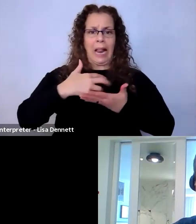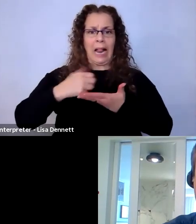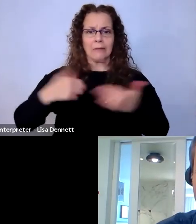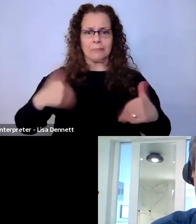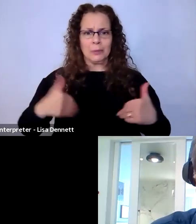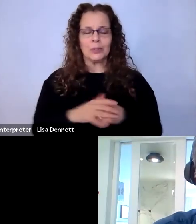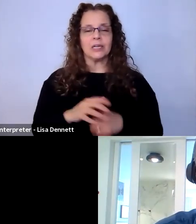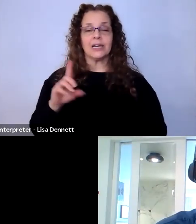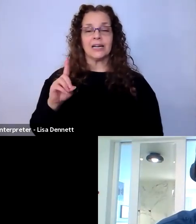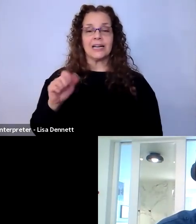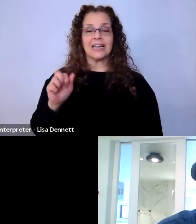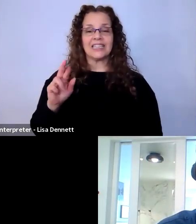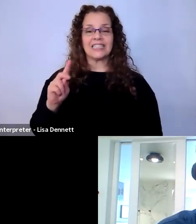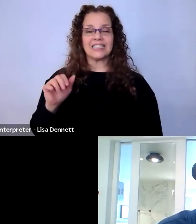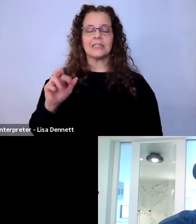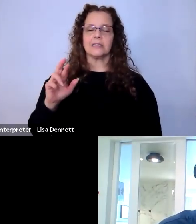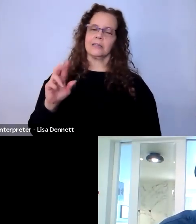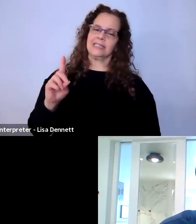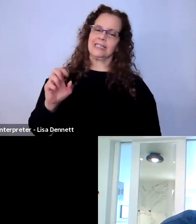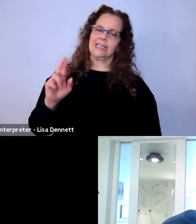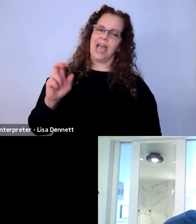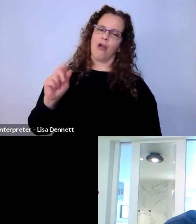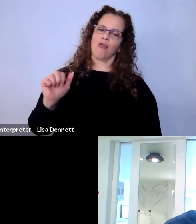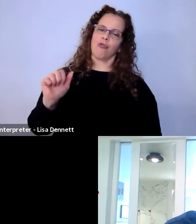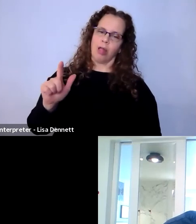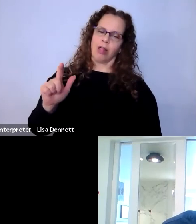darryl Adams from Intel Joe Joe and listen, so you kind of.